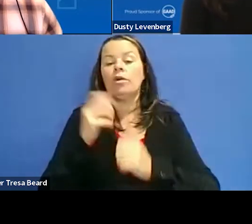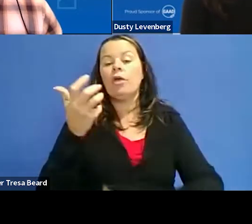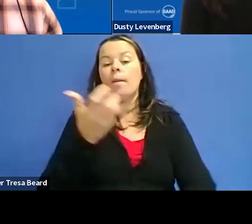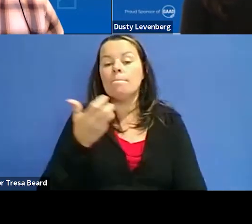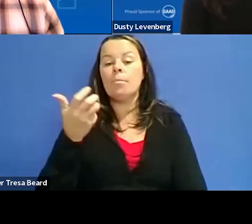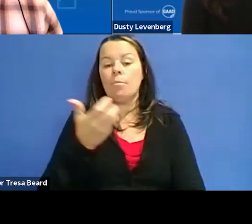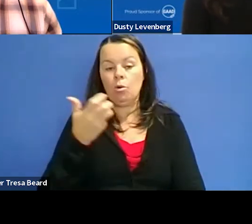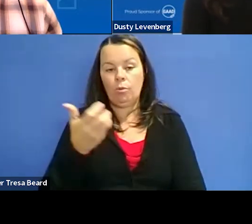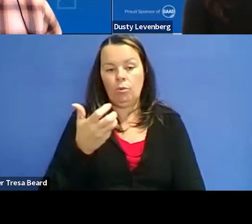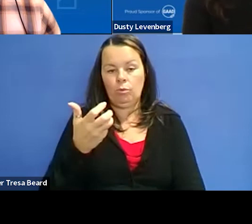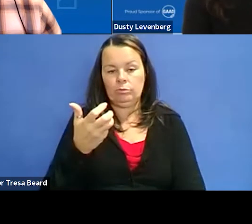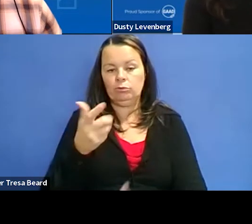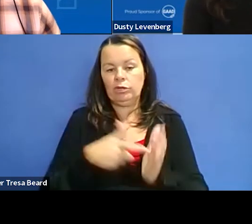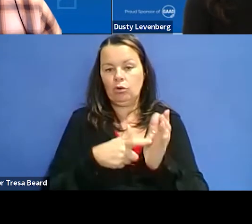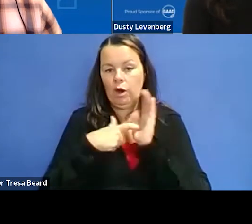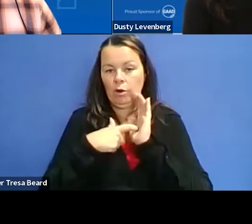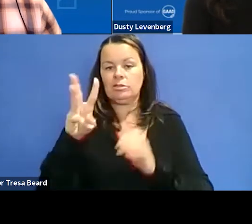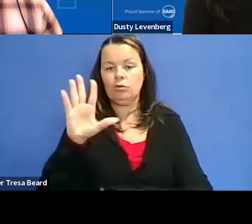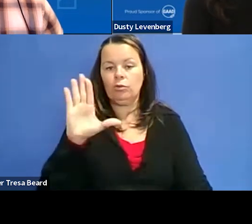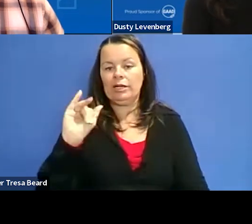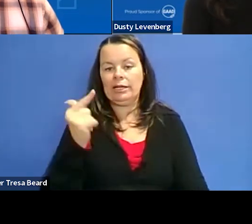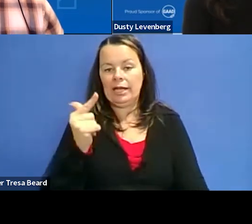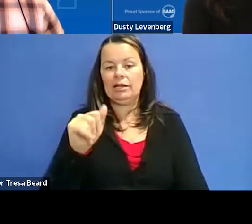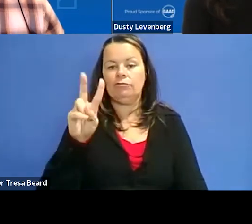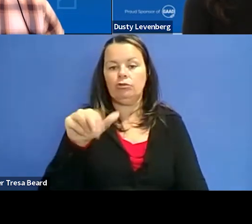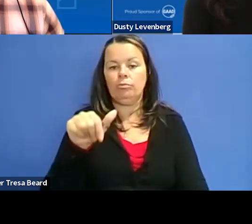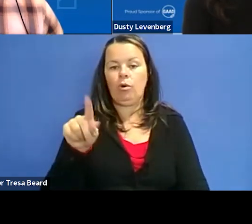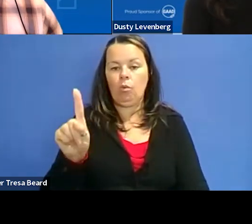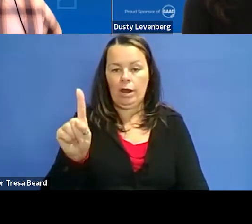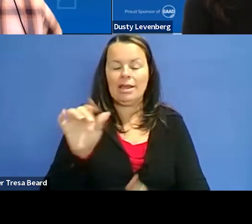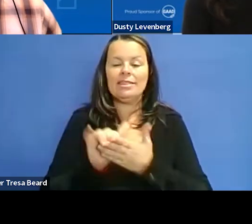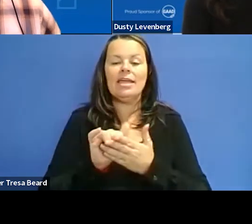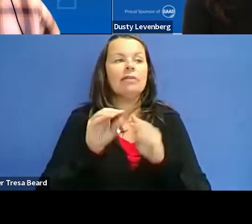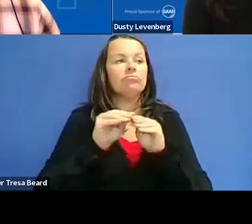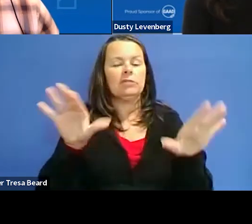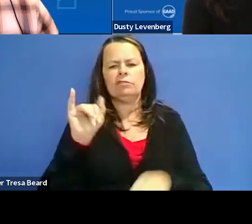Web Content Accessibility Guidelines 2.1 which came out in June of 2018,